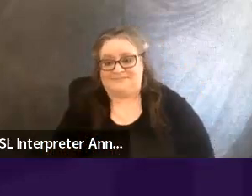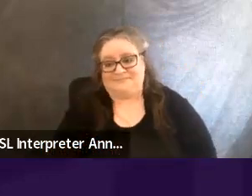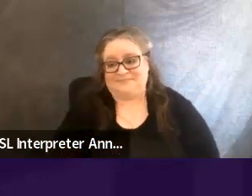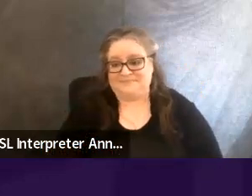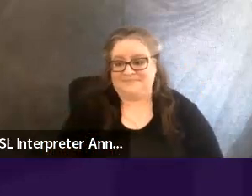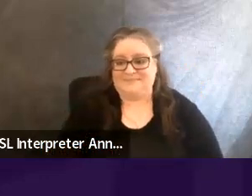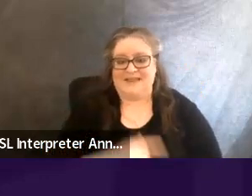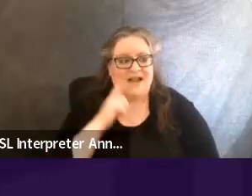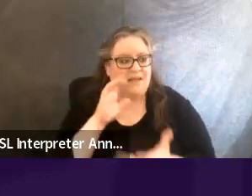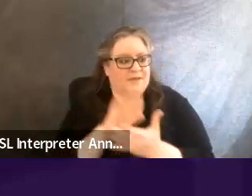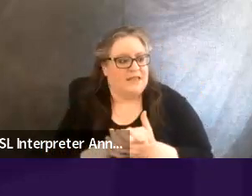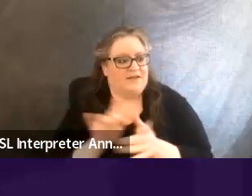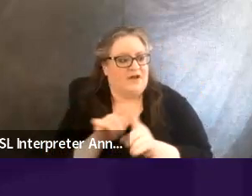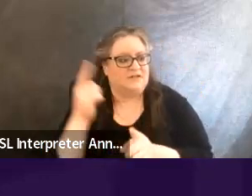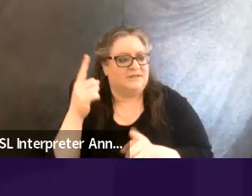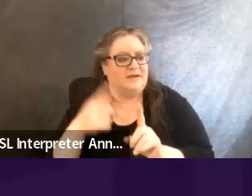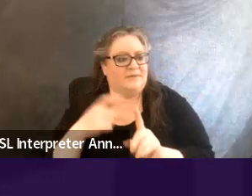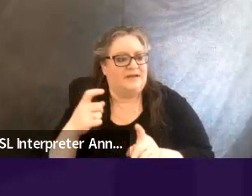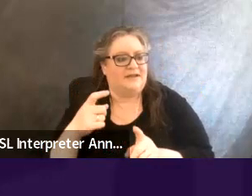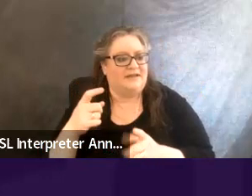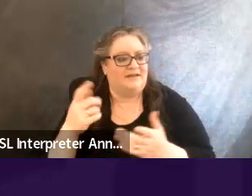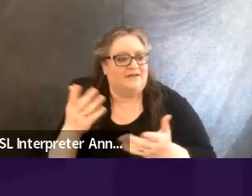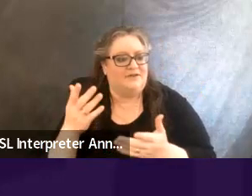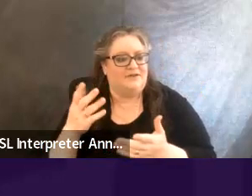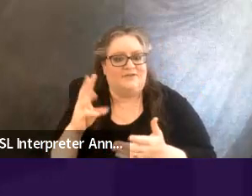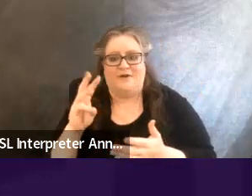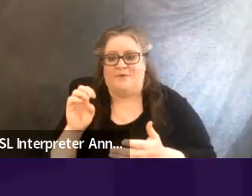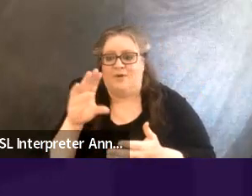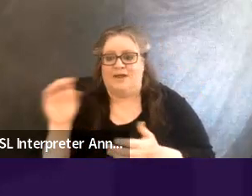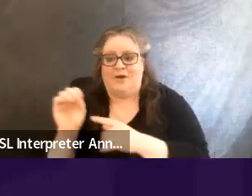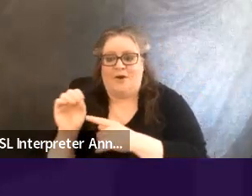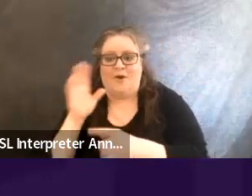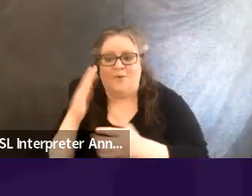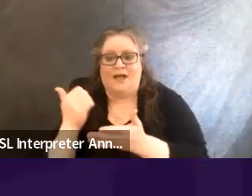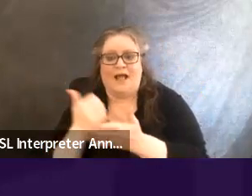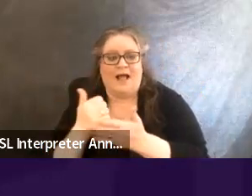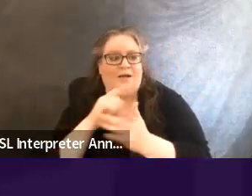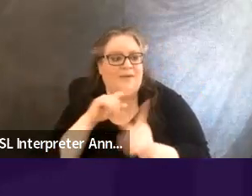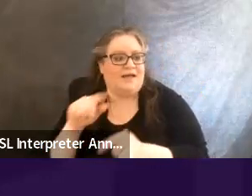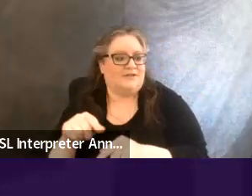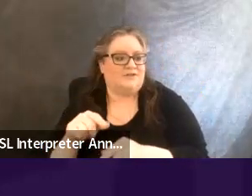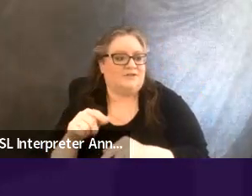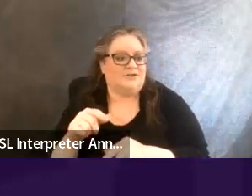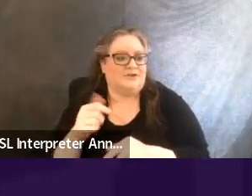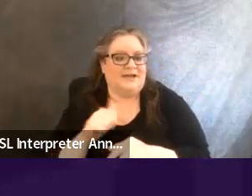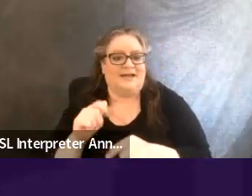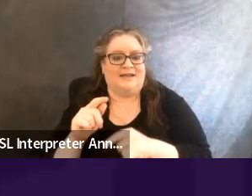I believe also someone from WeCo would help answer questions.